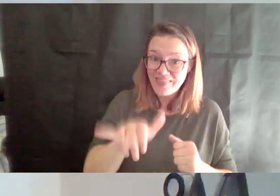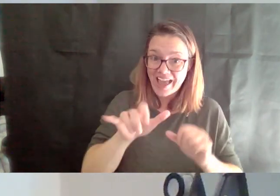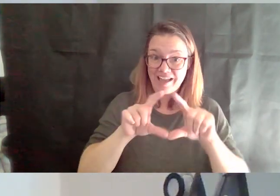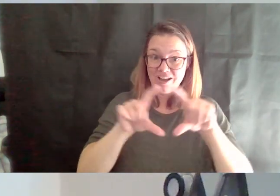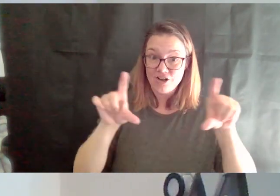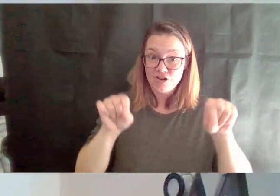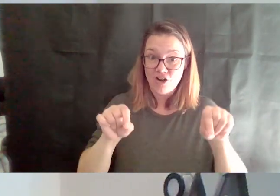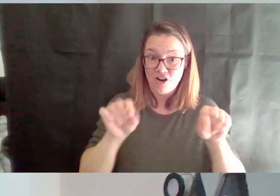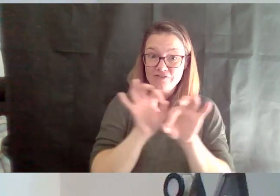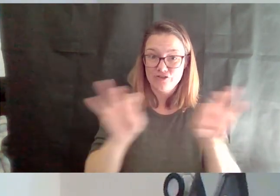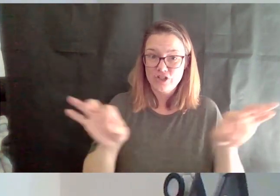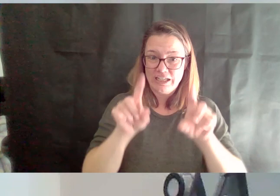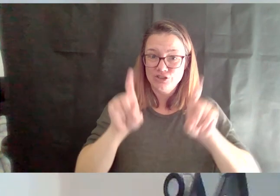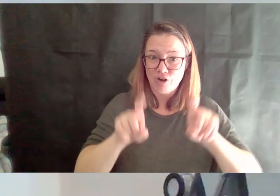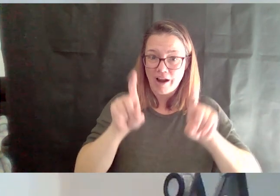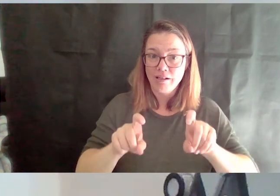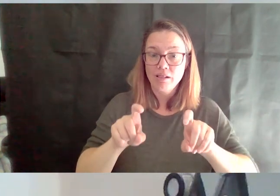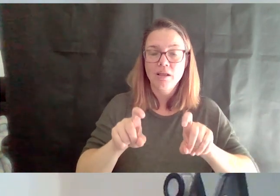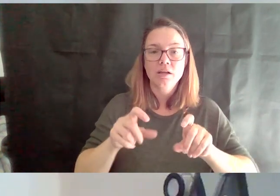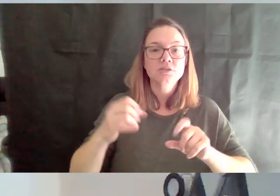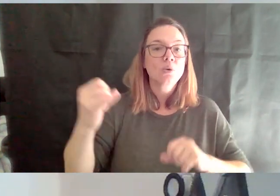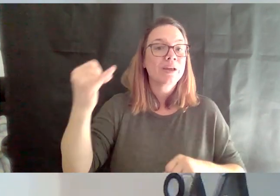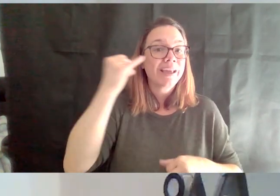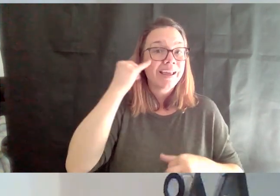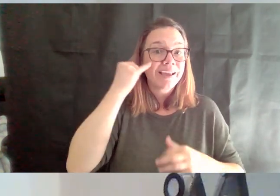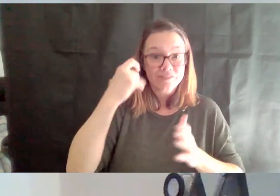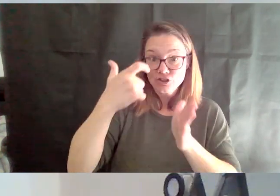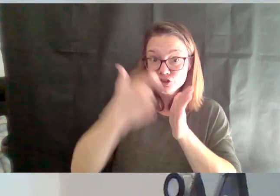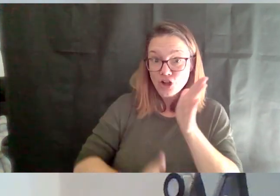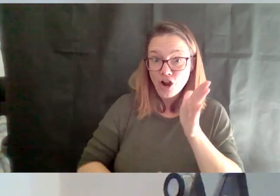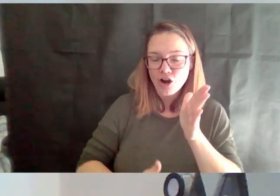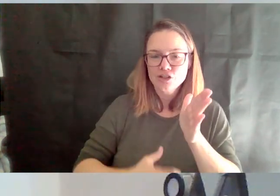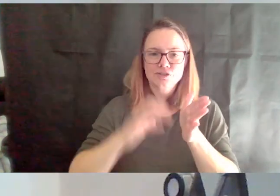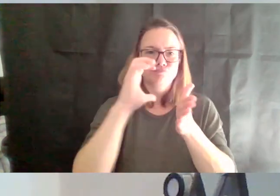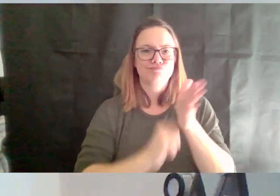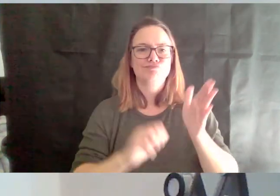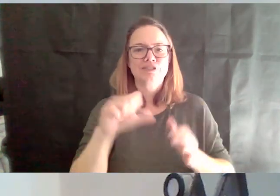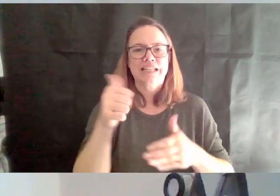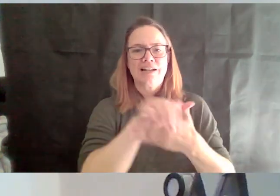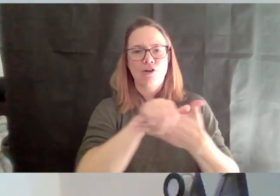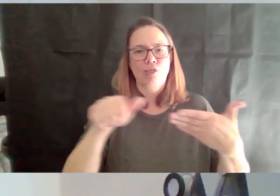That way, if they do charge you, you're only out $10, and you're not being charged over and over